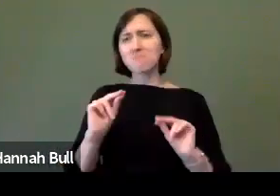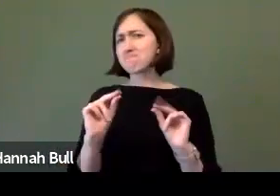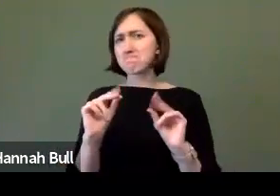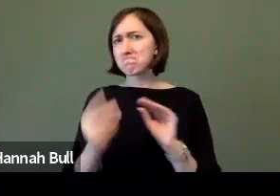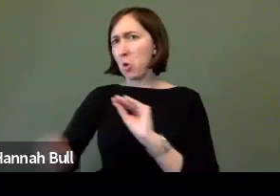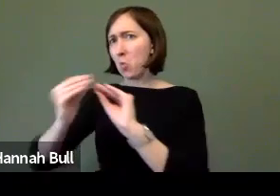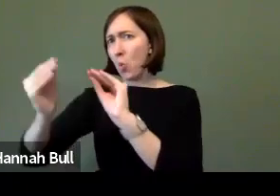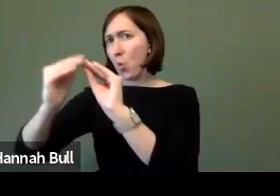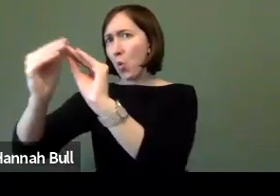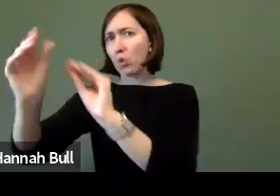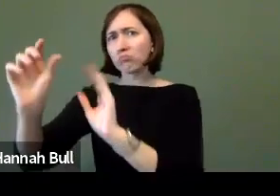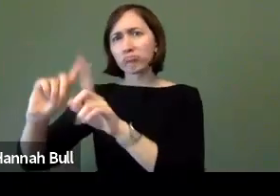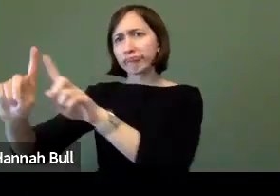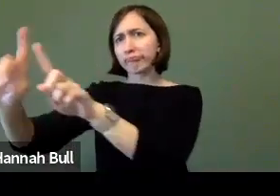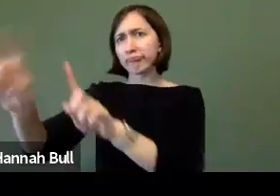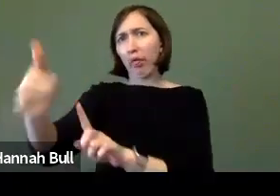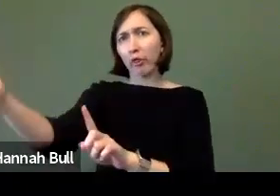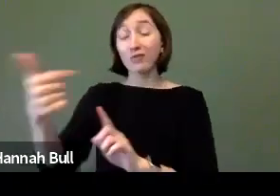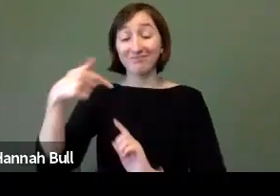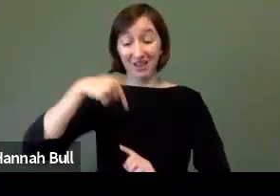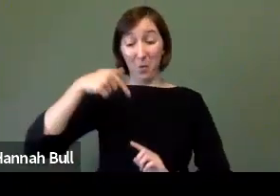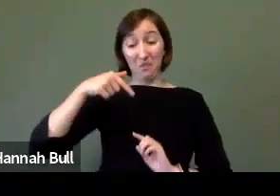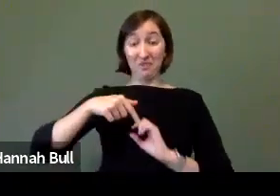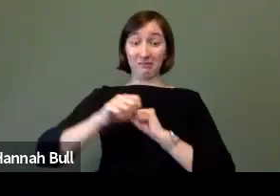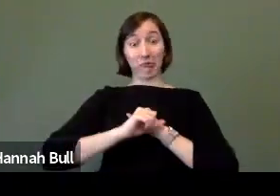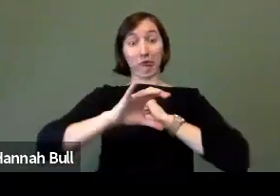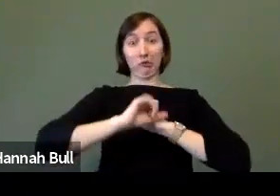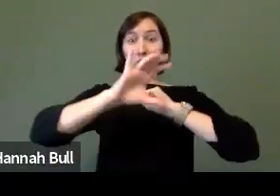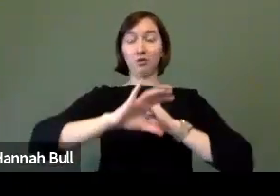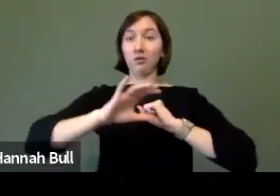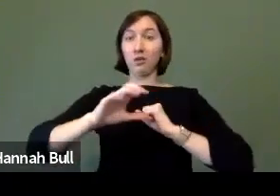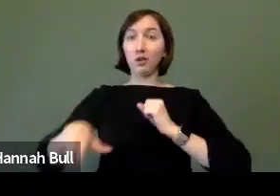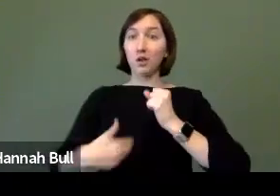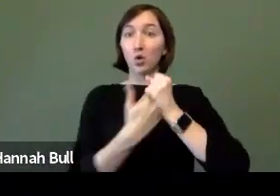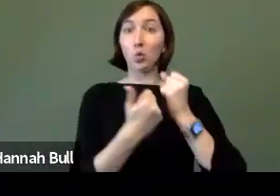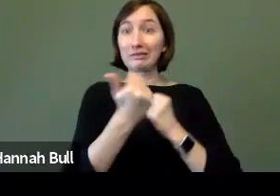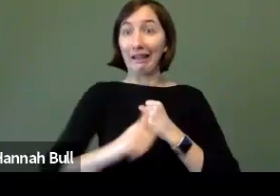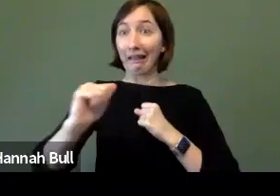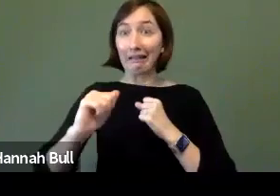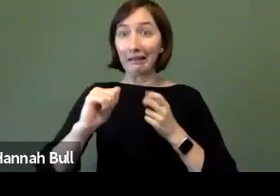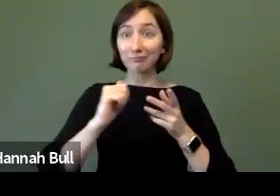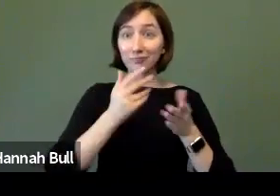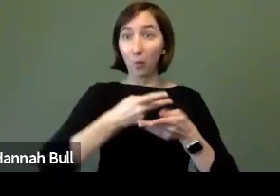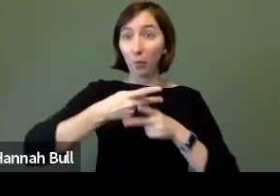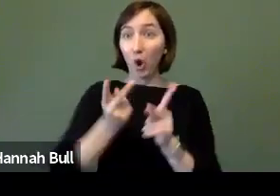This is not an endorsement of any particular product, service or organization. Our goal with these upcoming resources